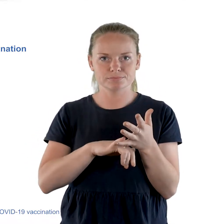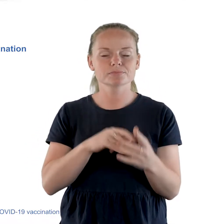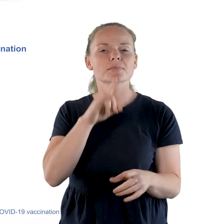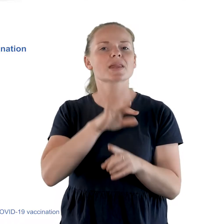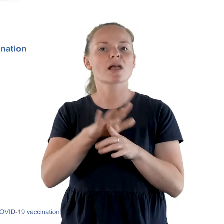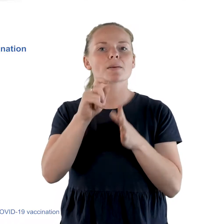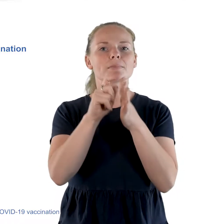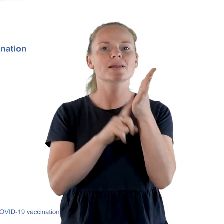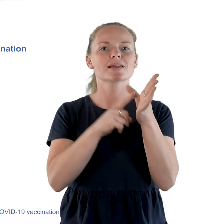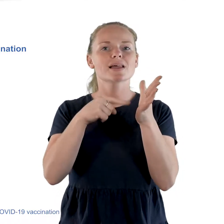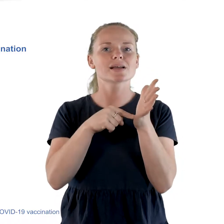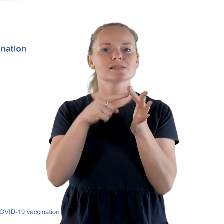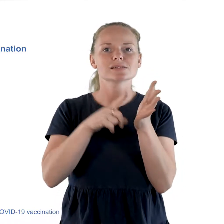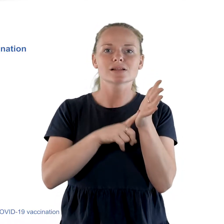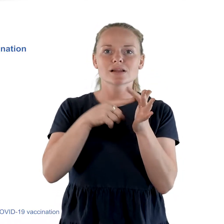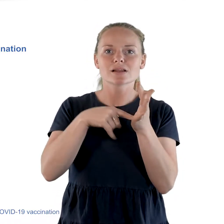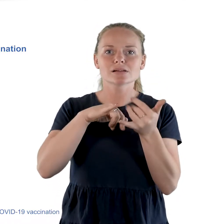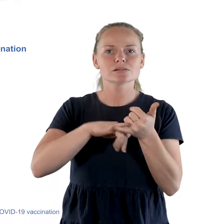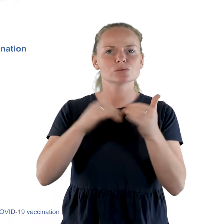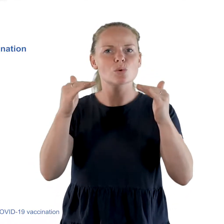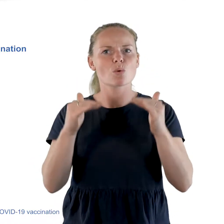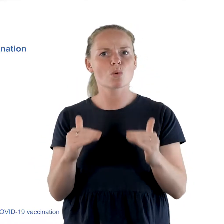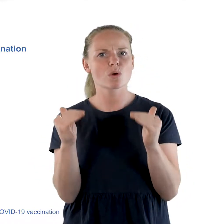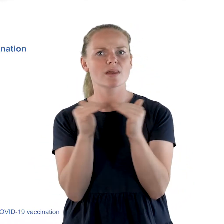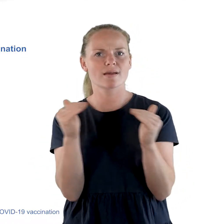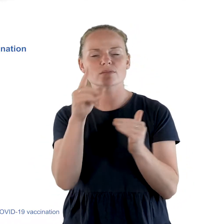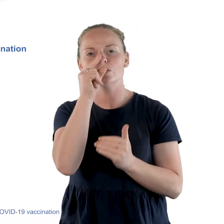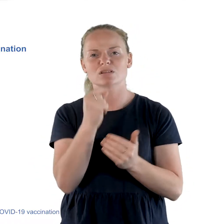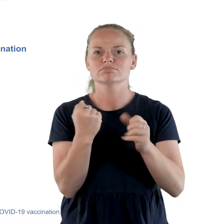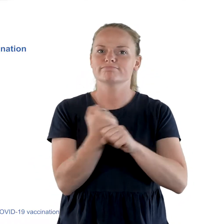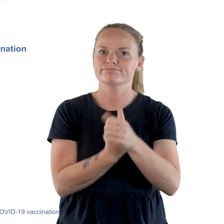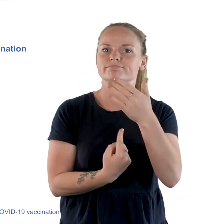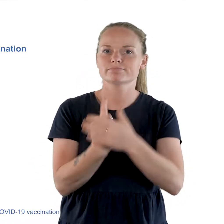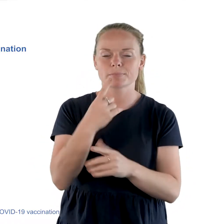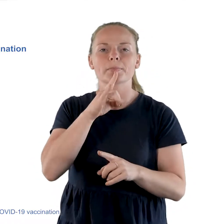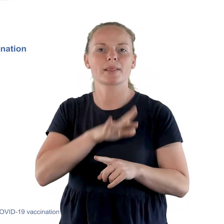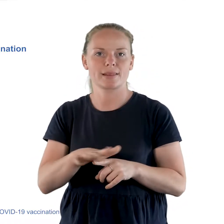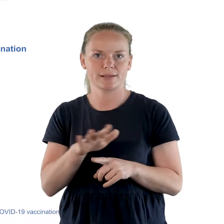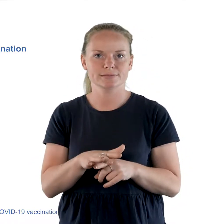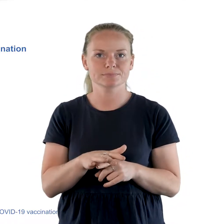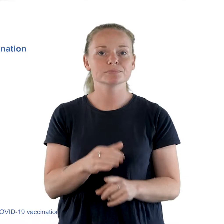The low level of blood platelets can cause bleeding.